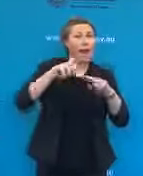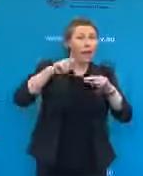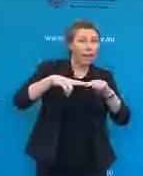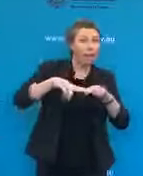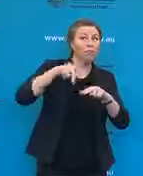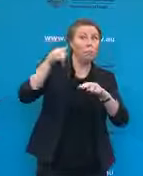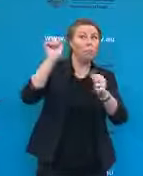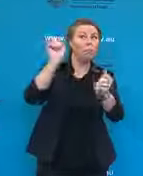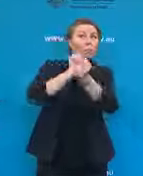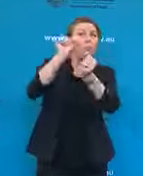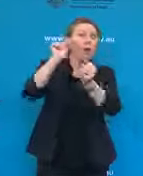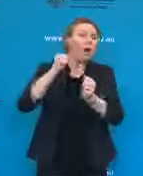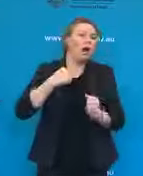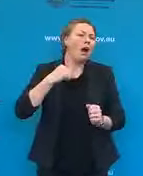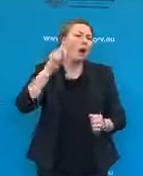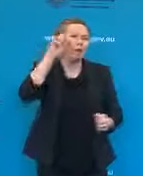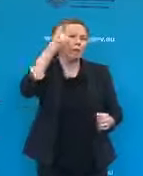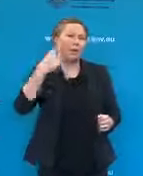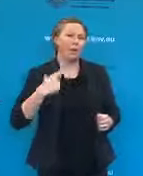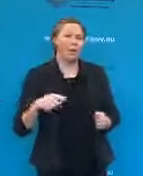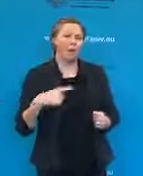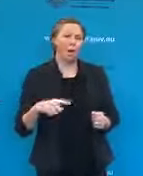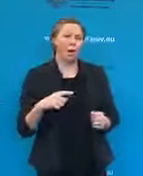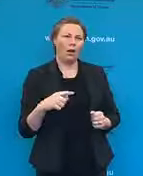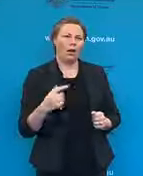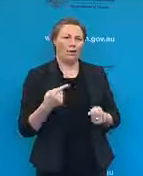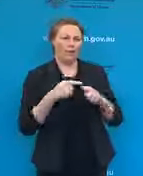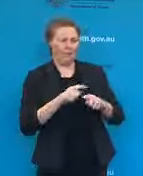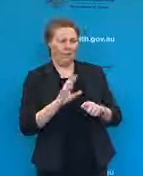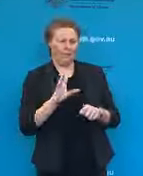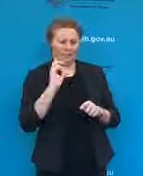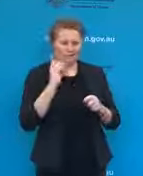happened over the last weekend and I think they'll watch the situation, but it's a matter for them.